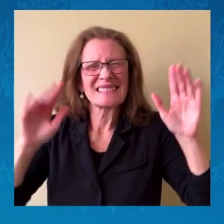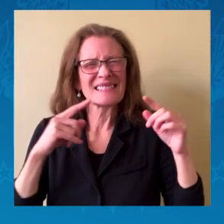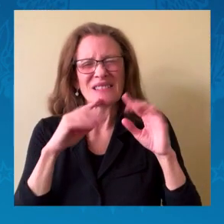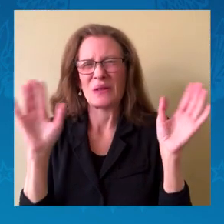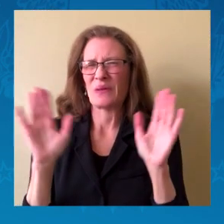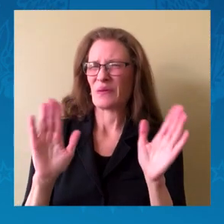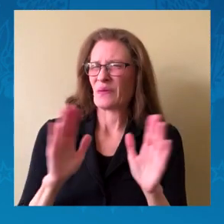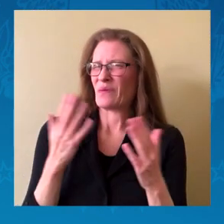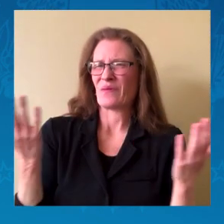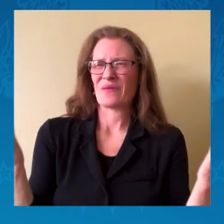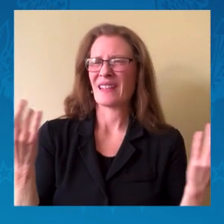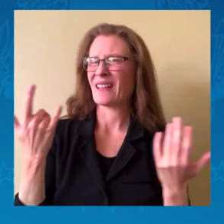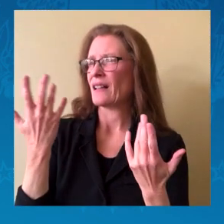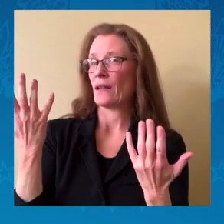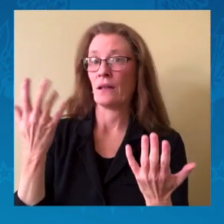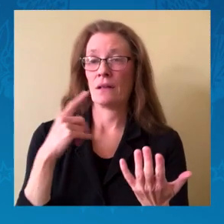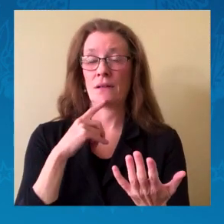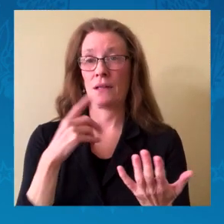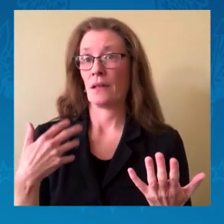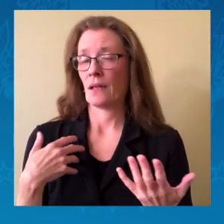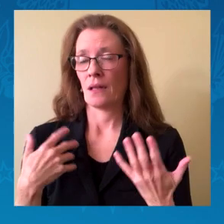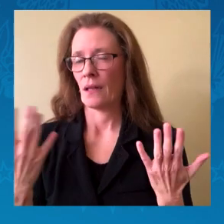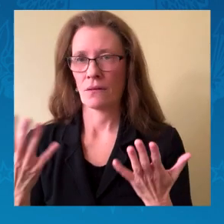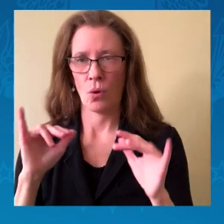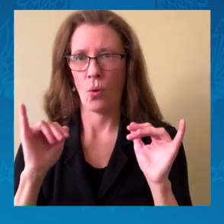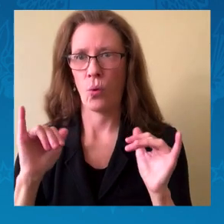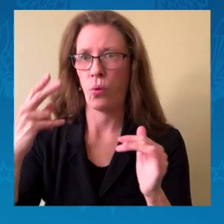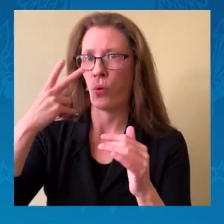to really see very clearly what can happen